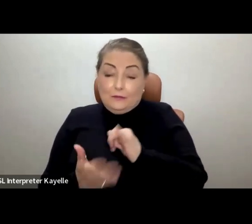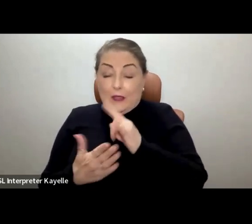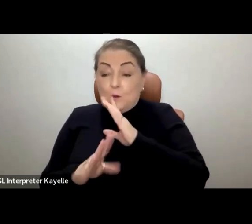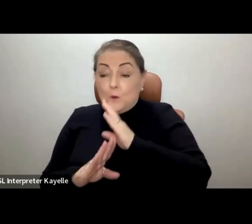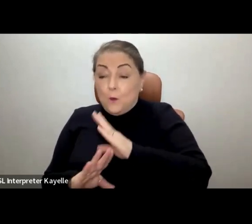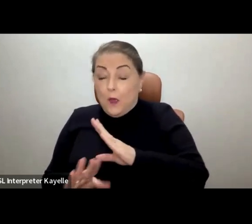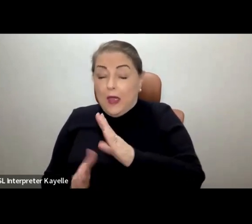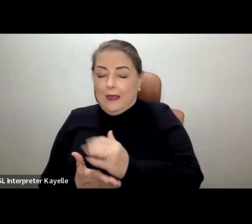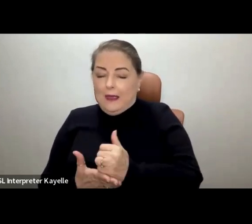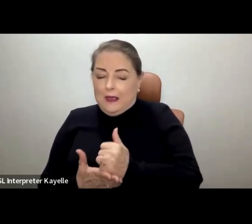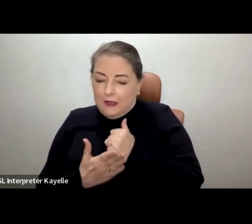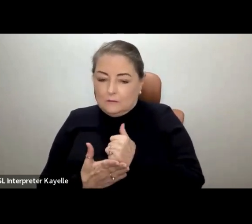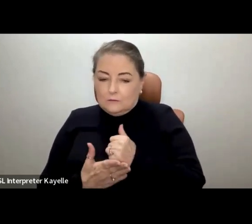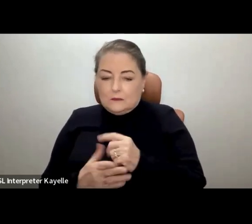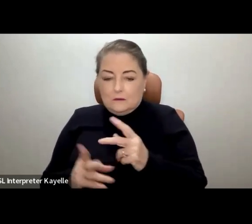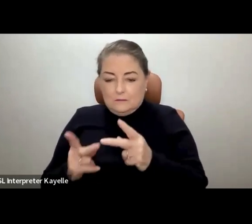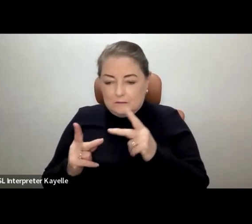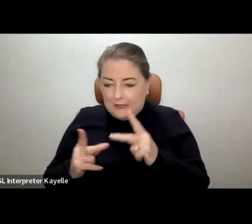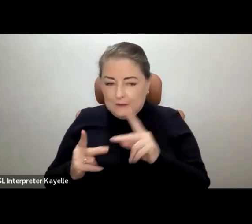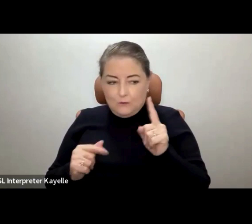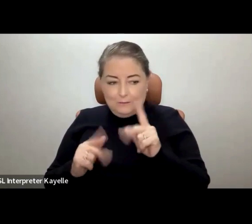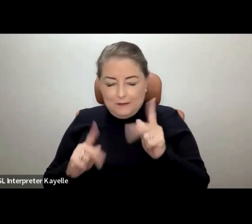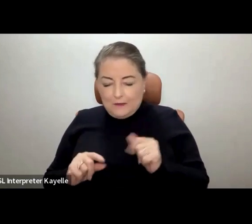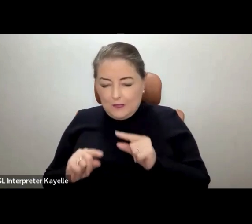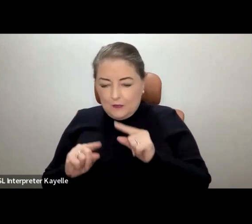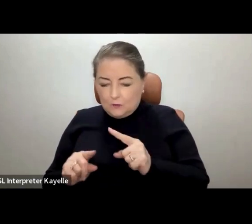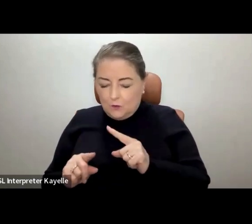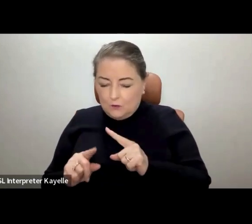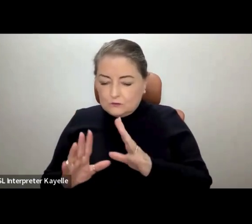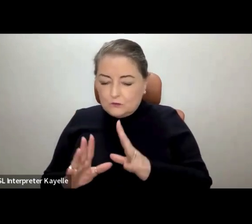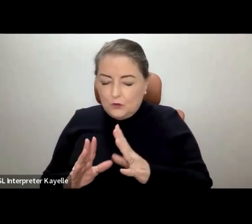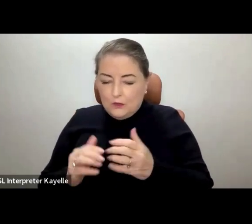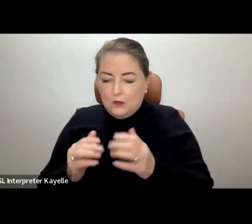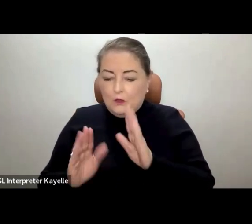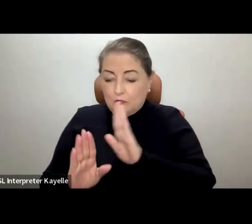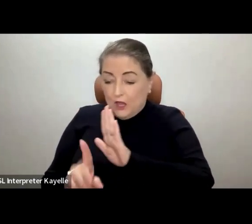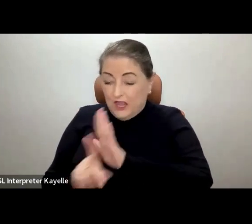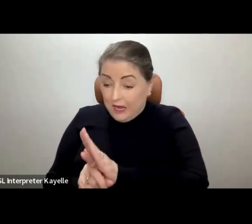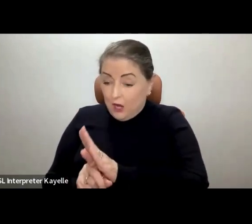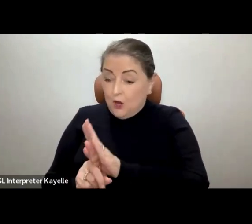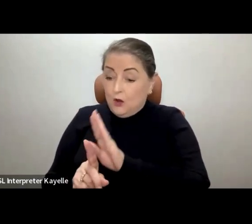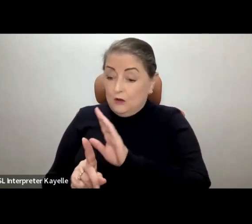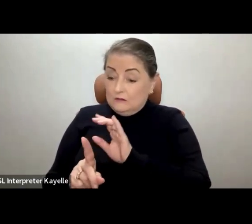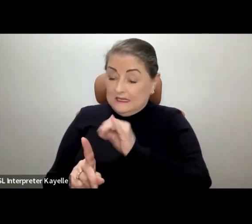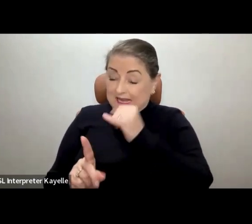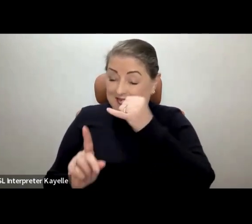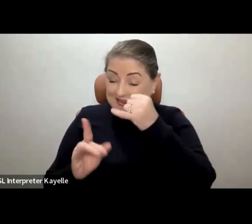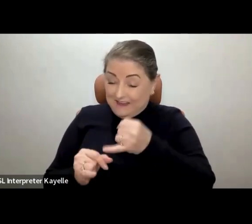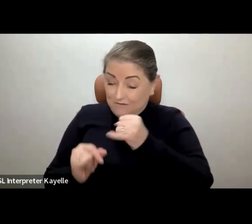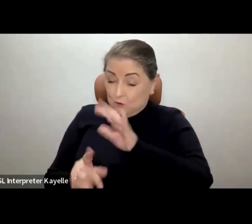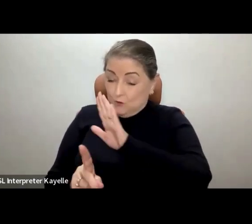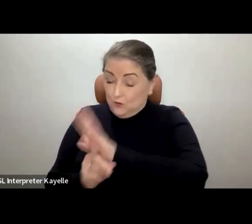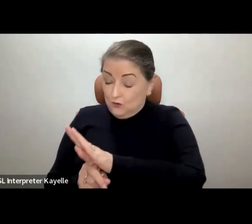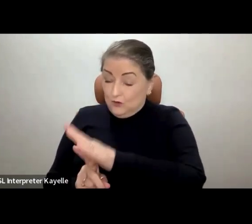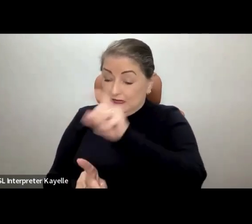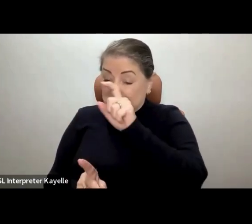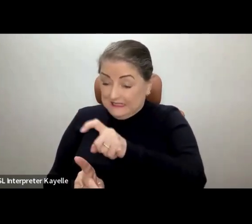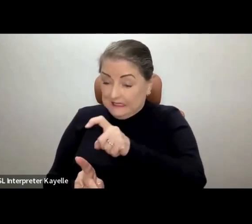that space where people can go, so their individualized need can be attended to and for, for people to be knowledgeable. I